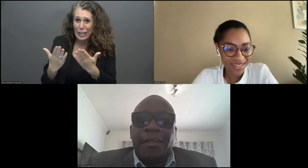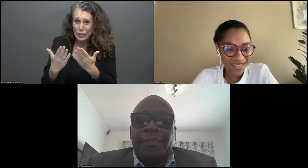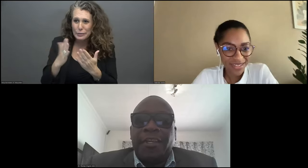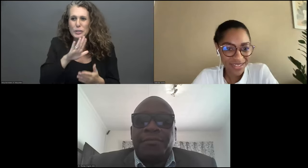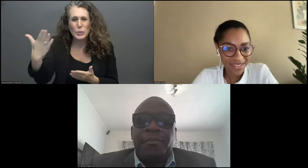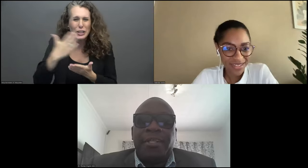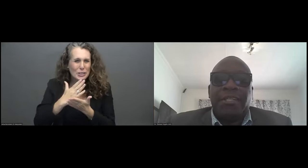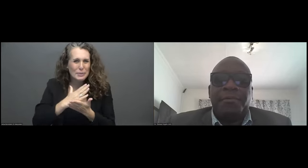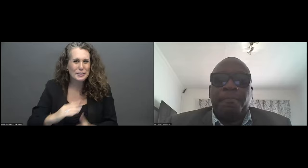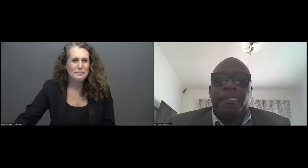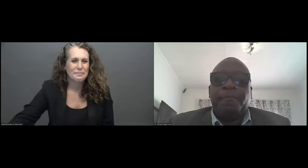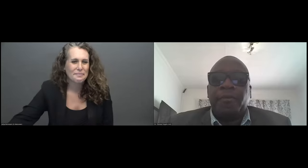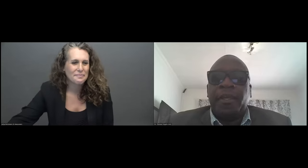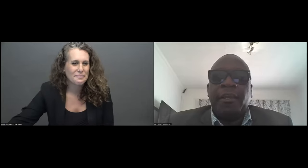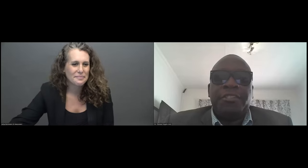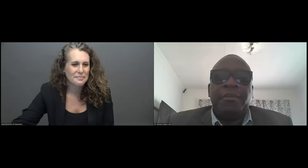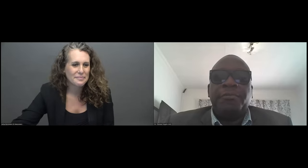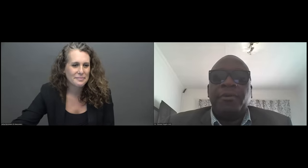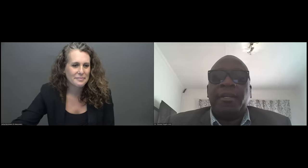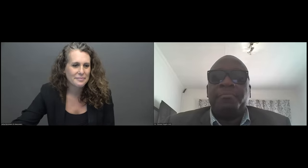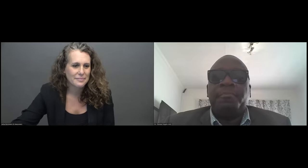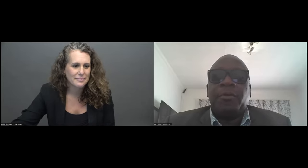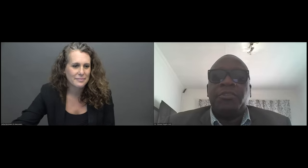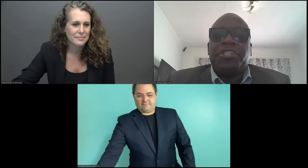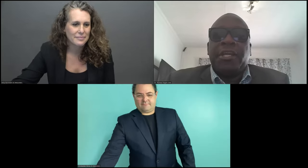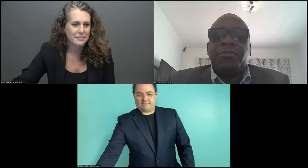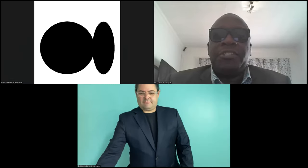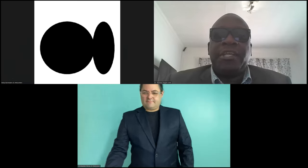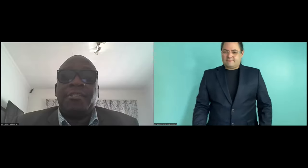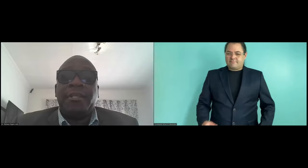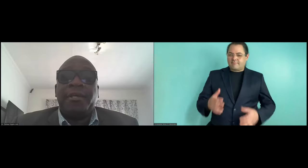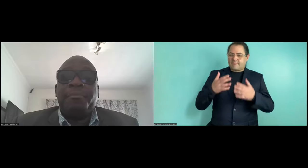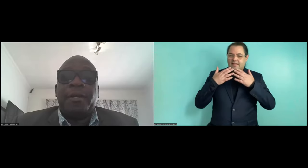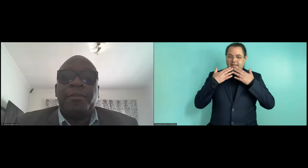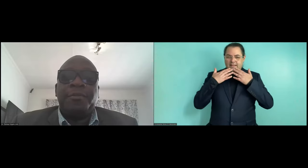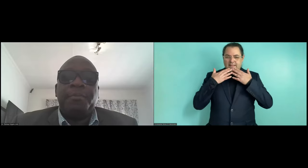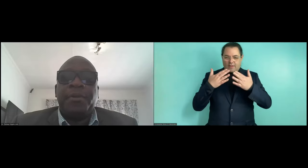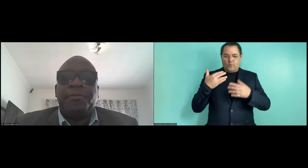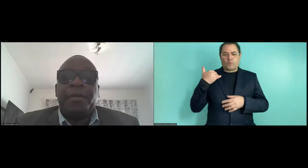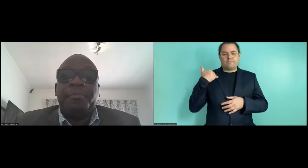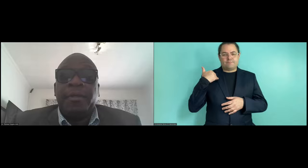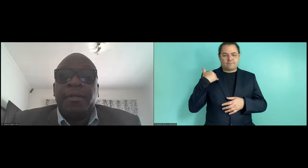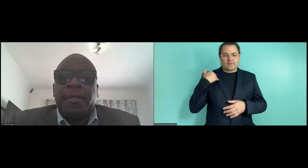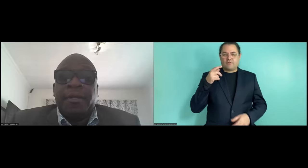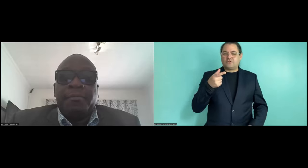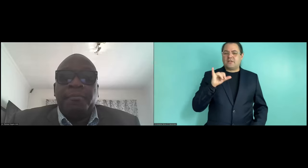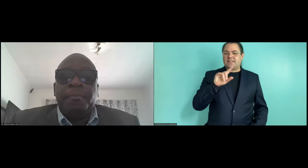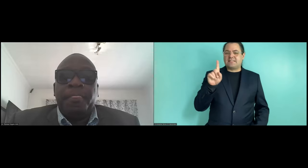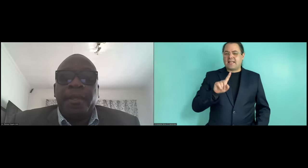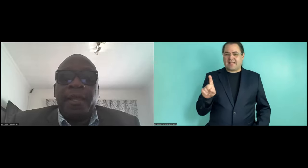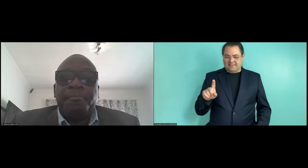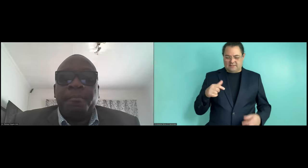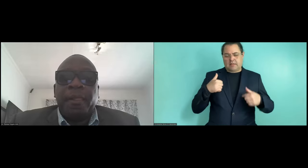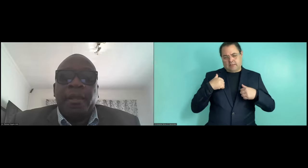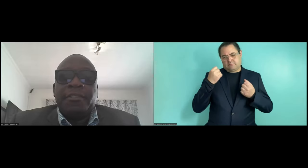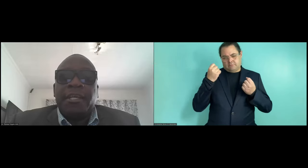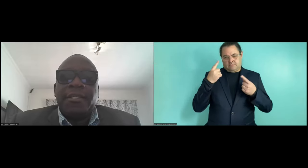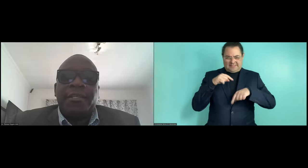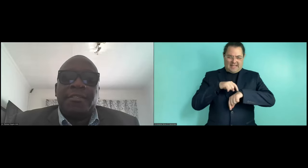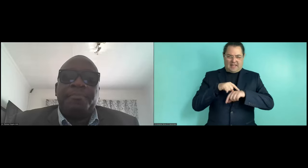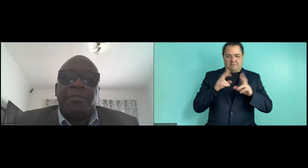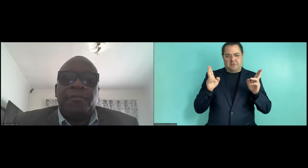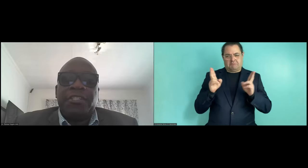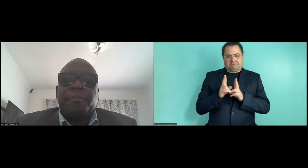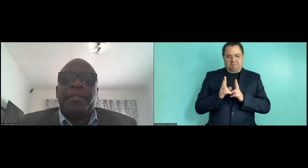team for reaching out to God to be brief. 15:40:06 jazzy despite part of the German